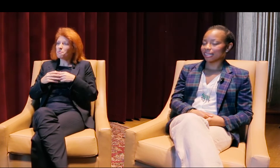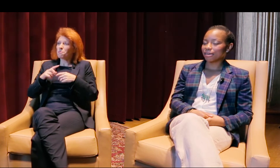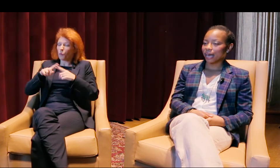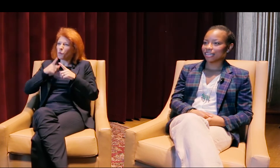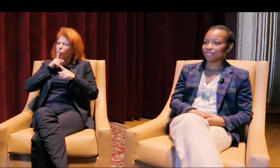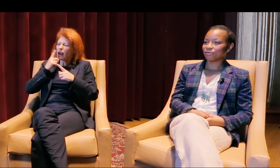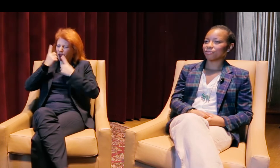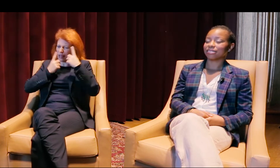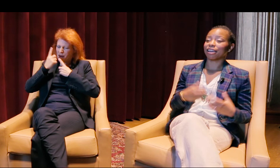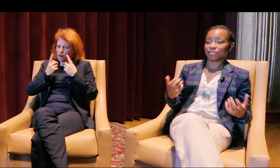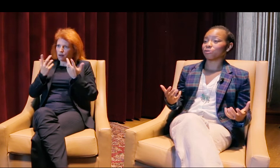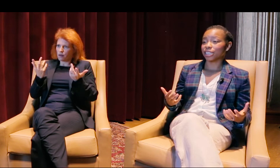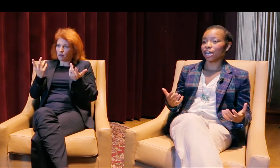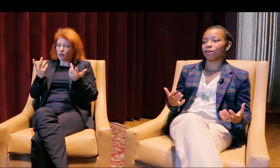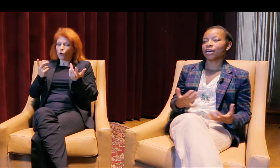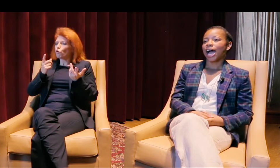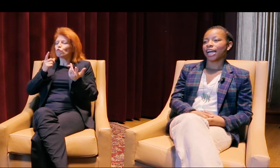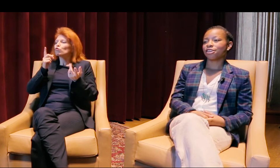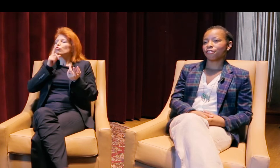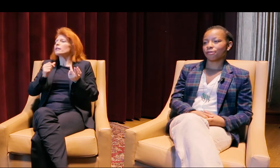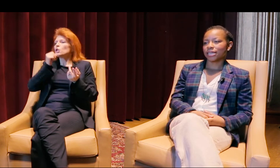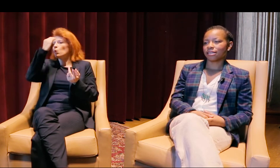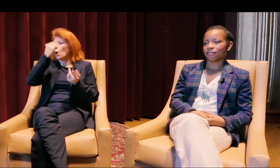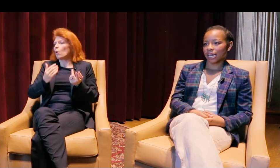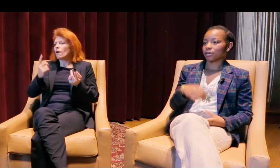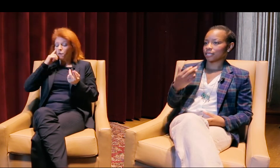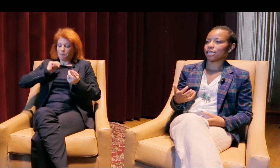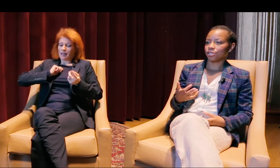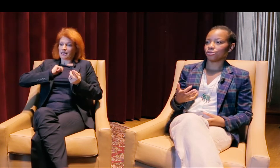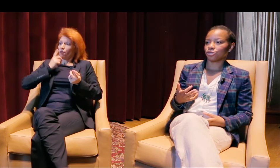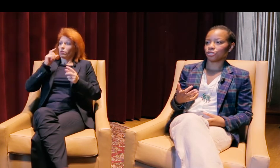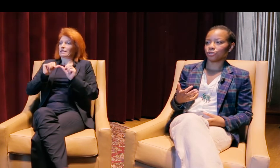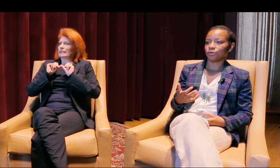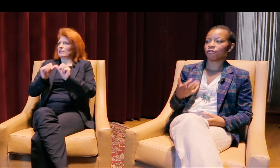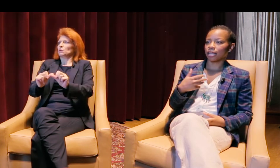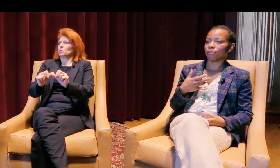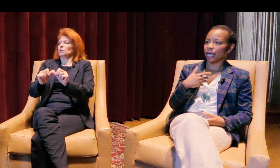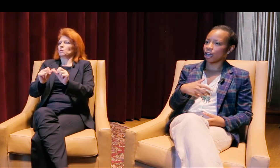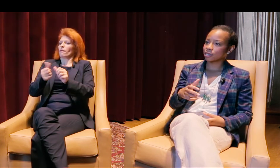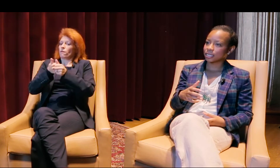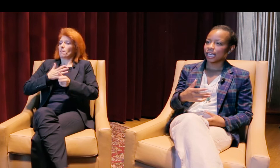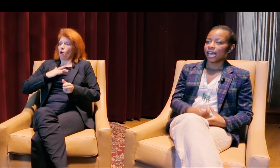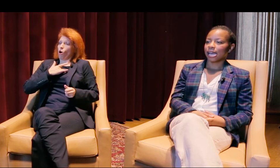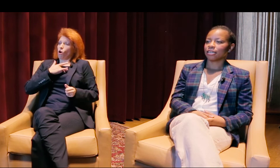really think about it, none of us really know. I know for myself that I will continue to follow my heart